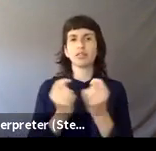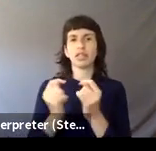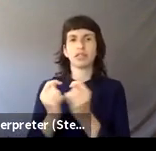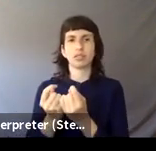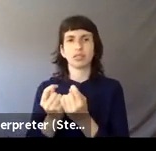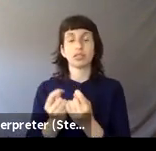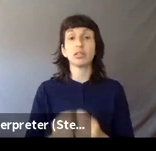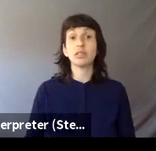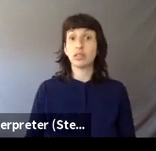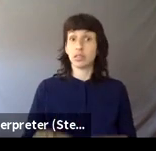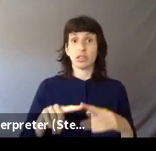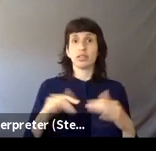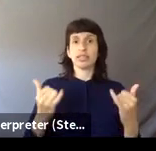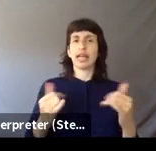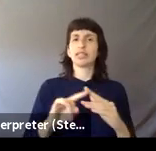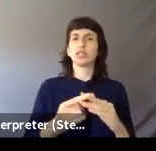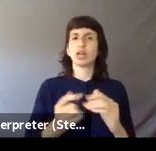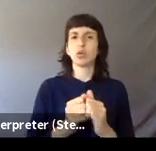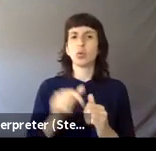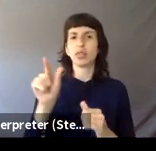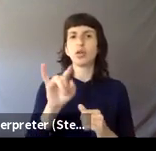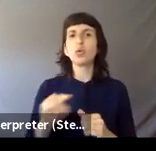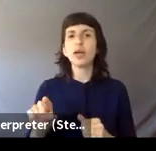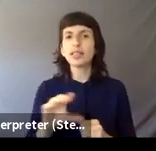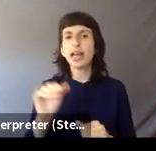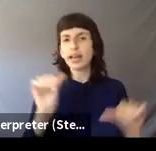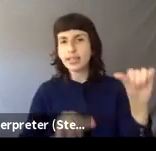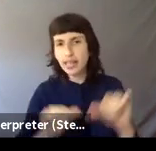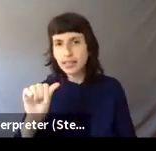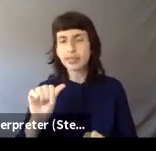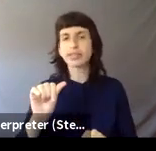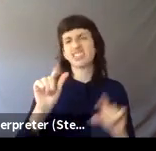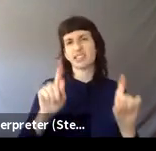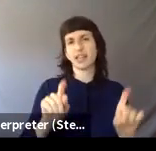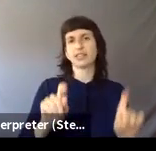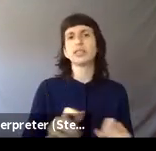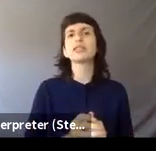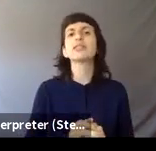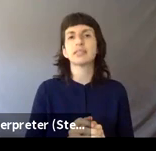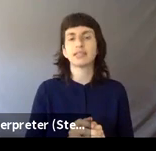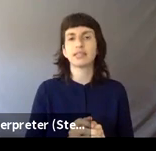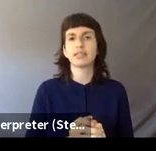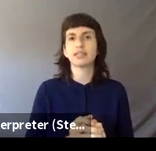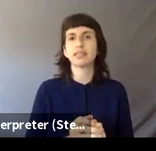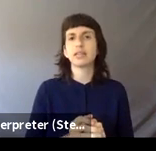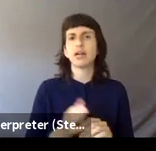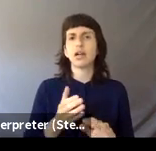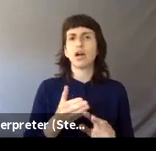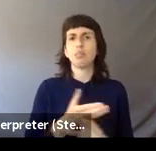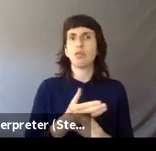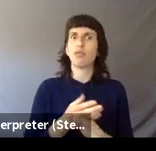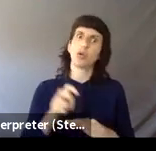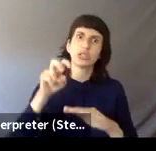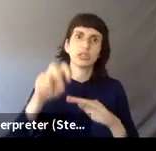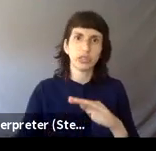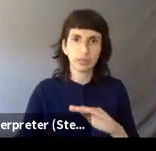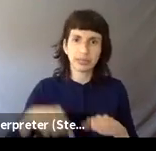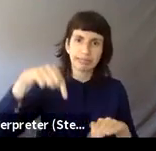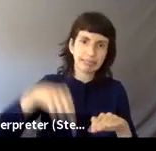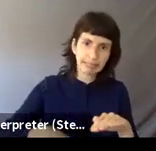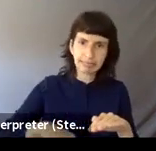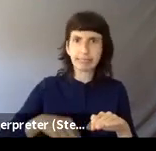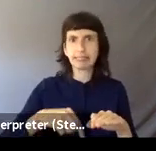those four things at, as you see fit.